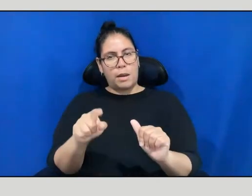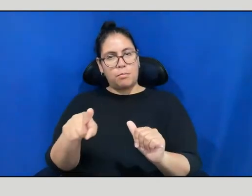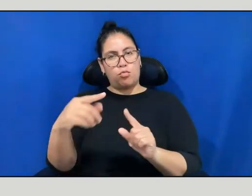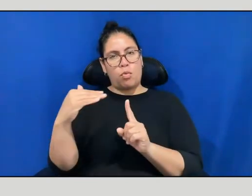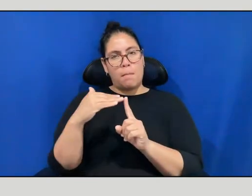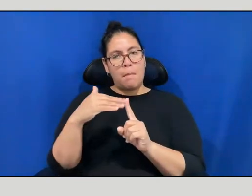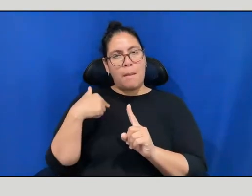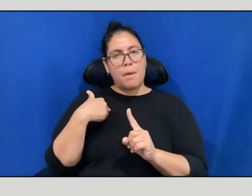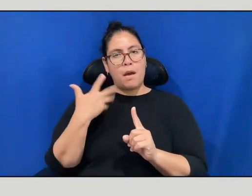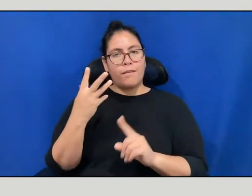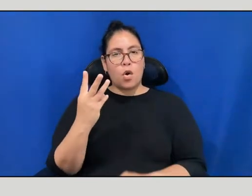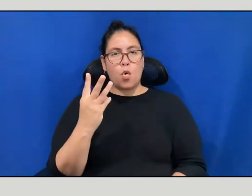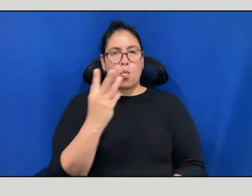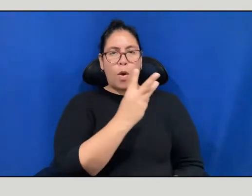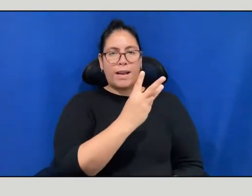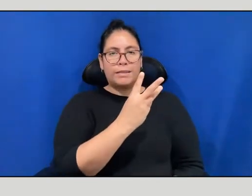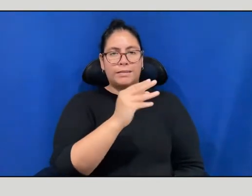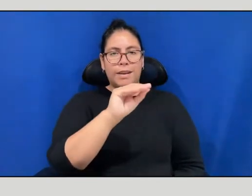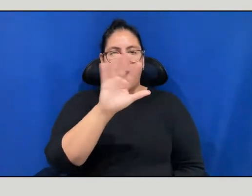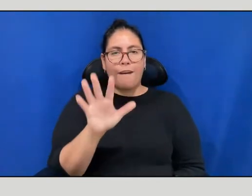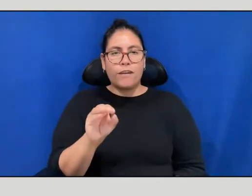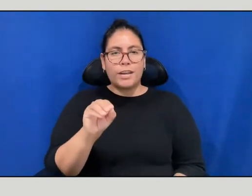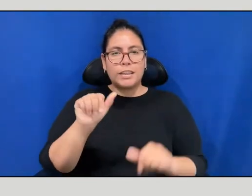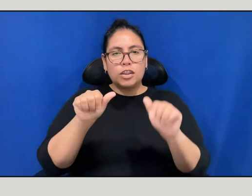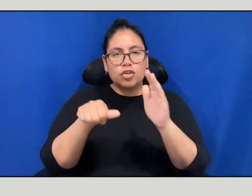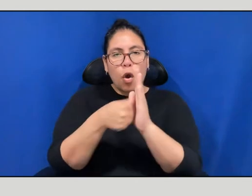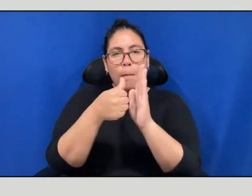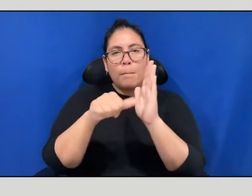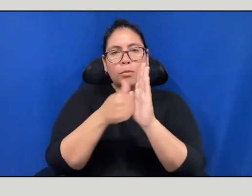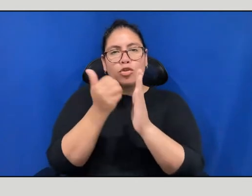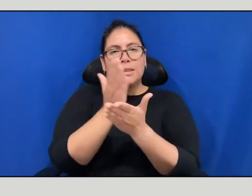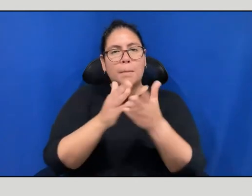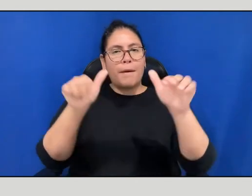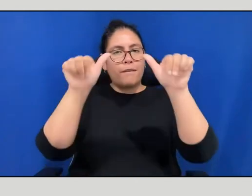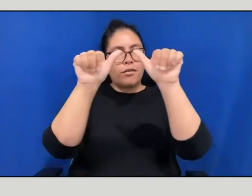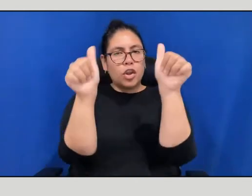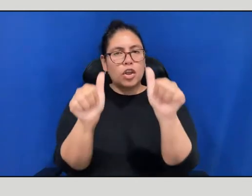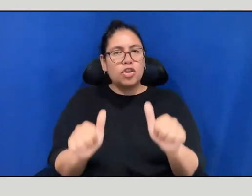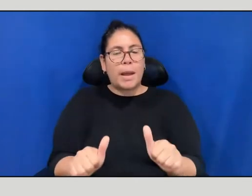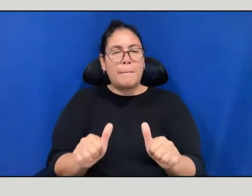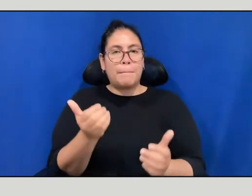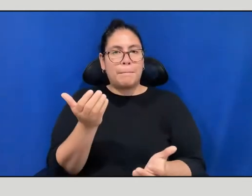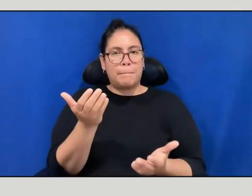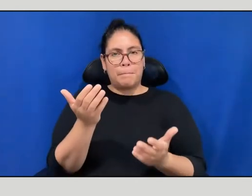about some of the shapes of Akan maybe, I don't know, sculpture in there.